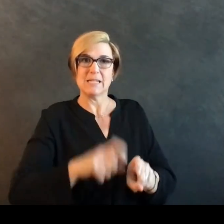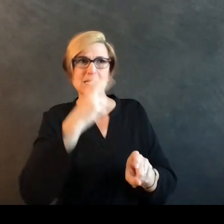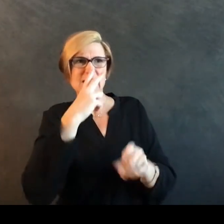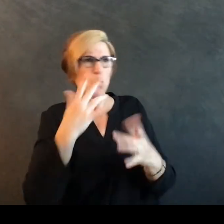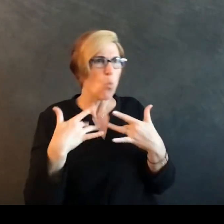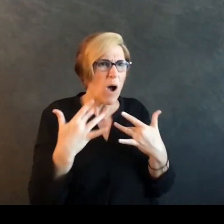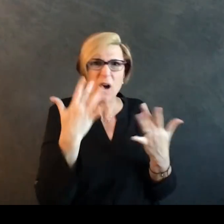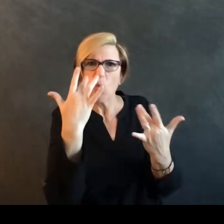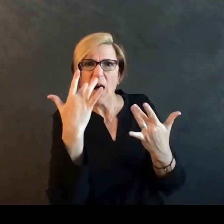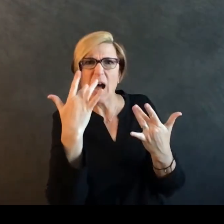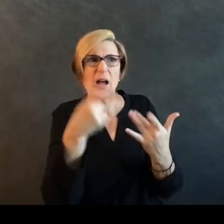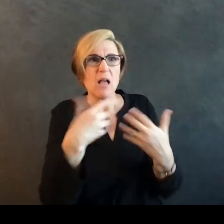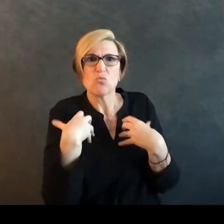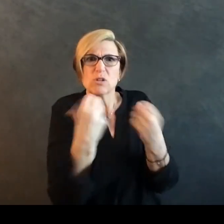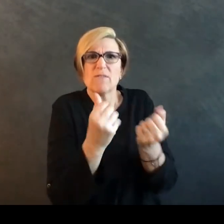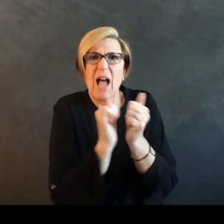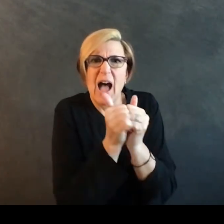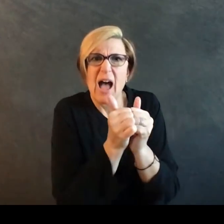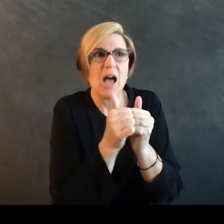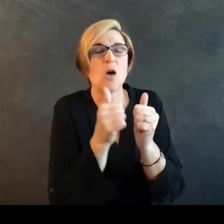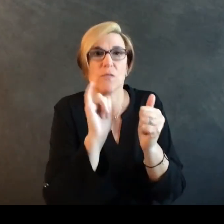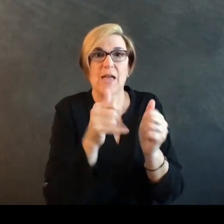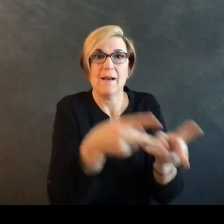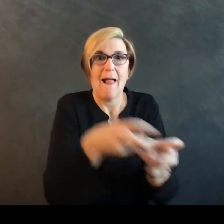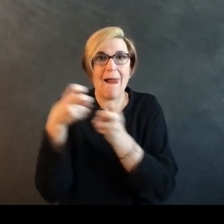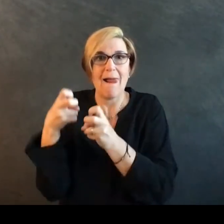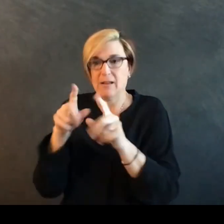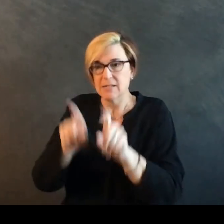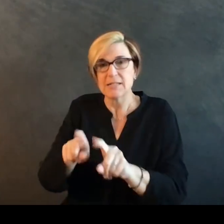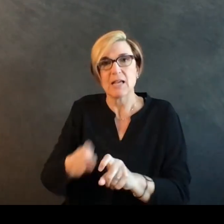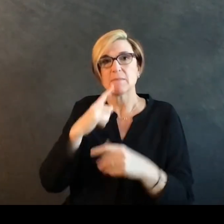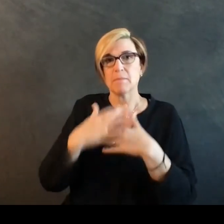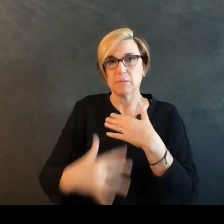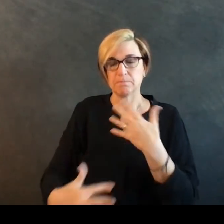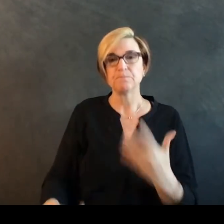an Acting Secretary wolf to use any and all available authority under the